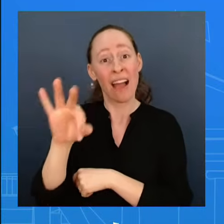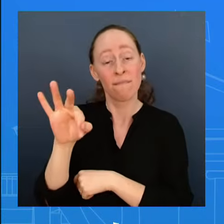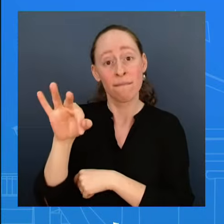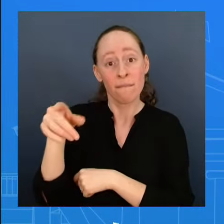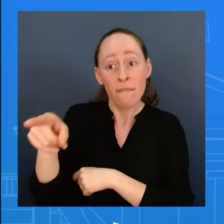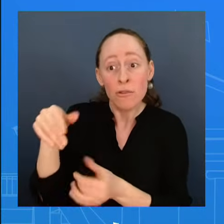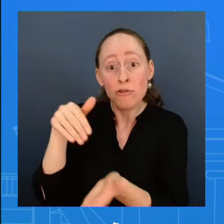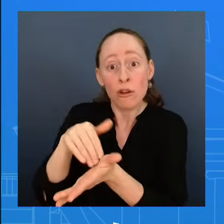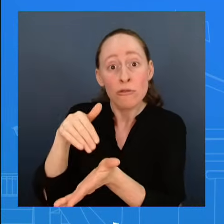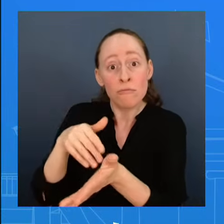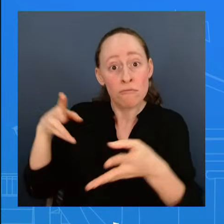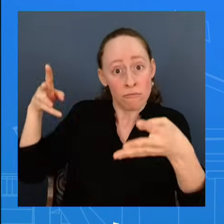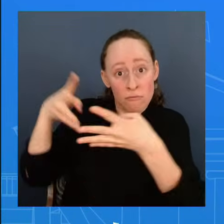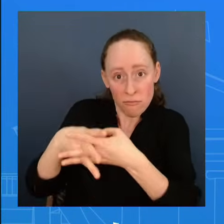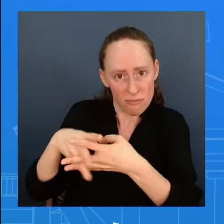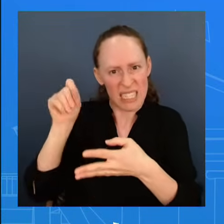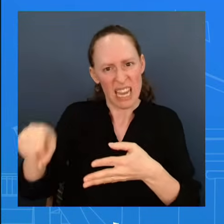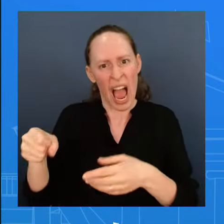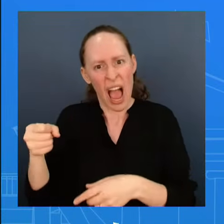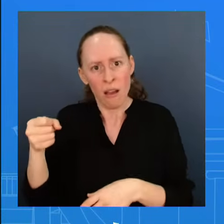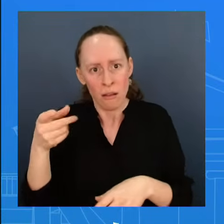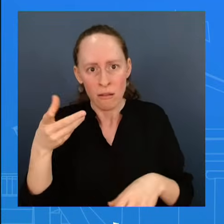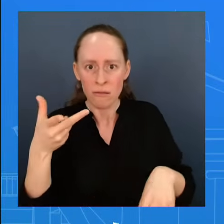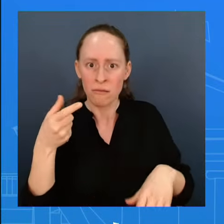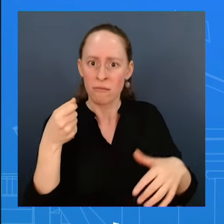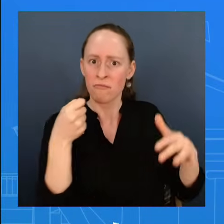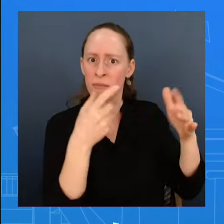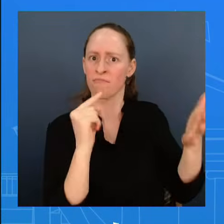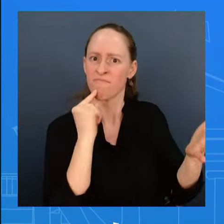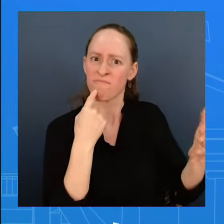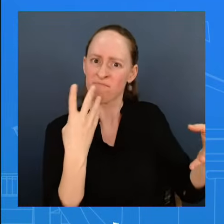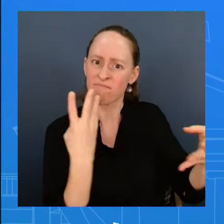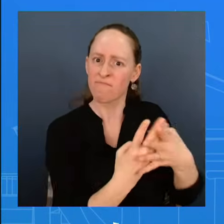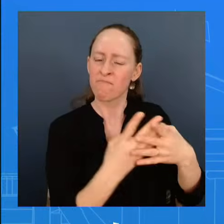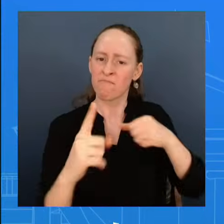One in three women in America now live in states with extreme abortion bans.